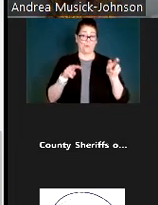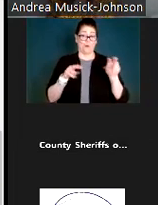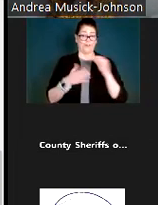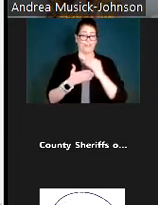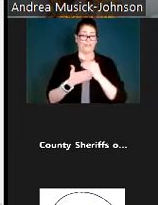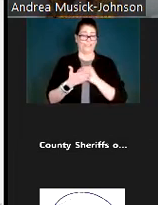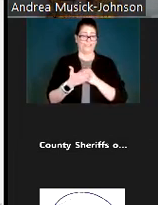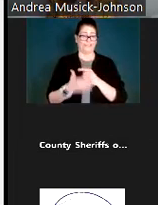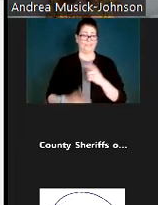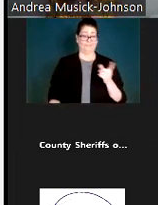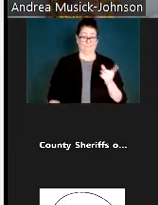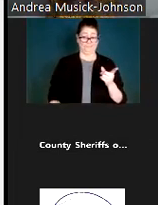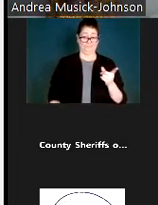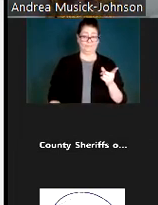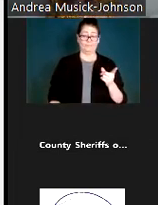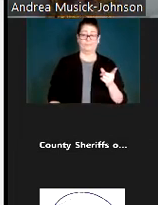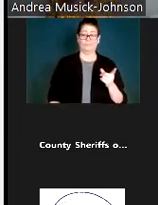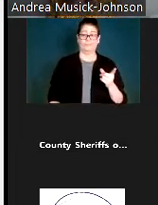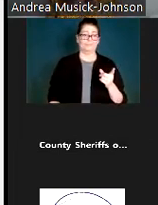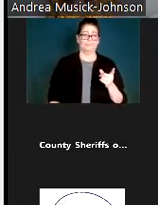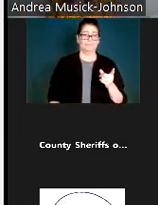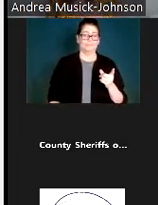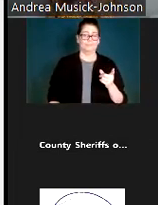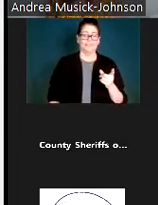he is now here. And I don't have to go back anymore and